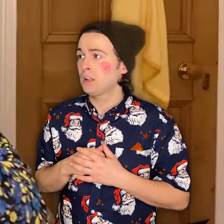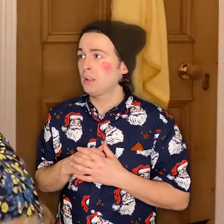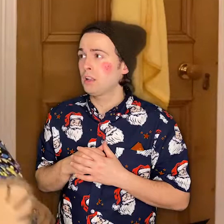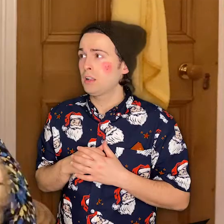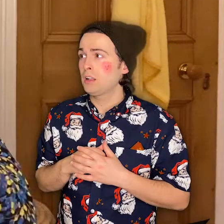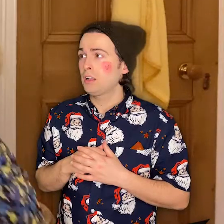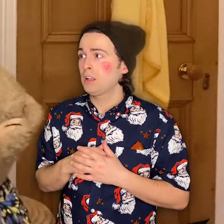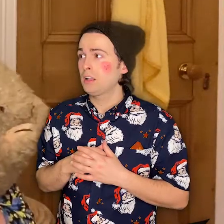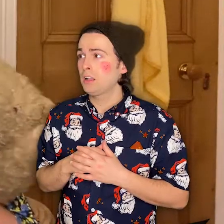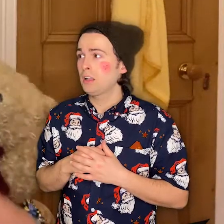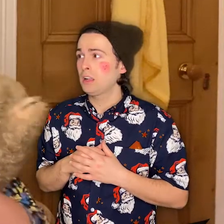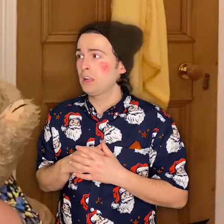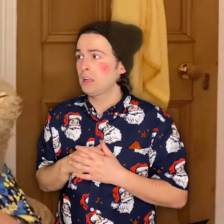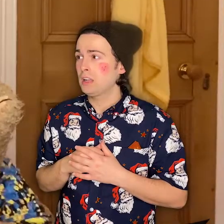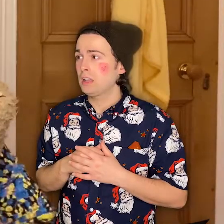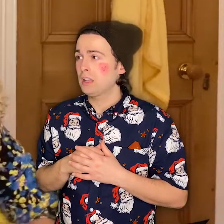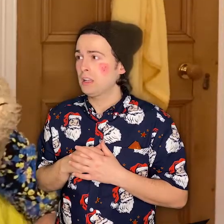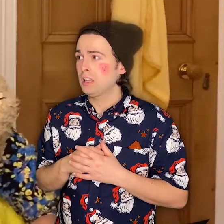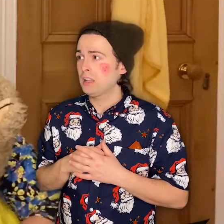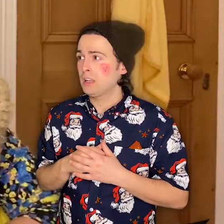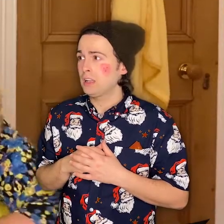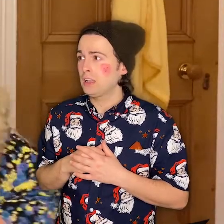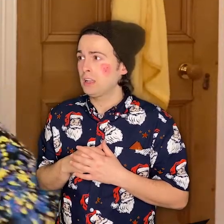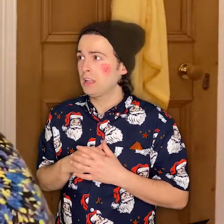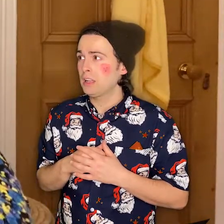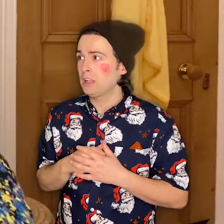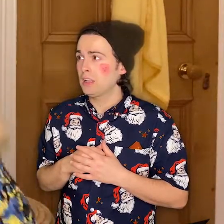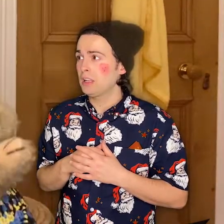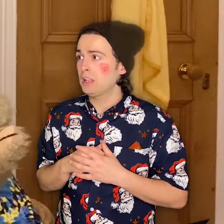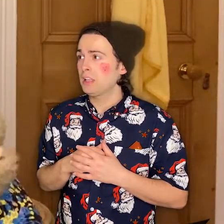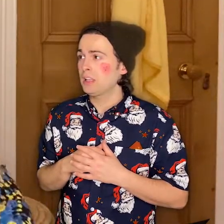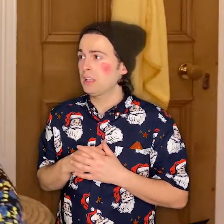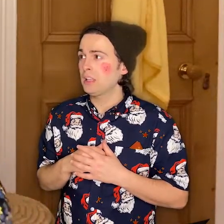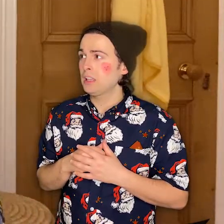Margaret, you might even see a dinosaur. Wind – Yayyyy, I want to watch Apocolypse